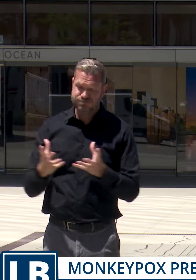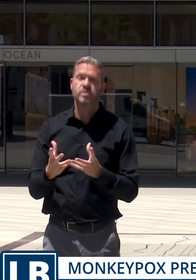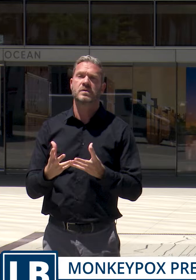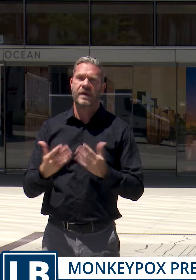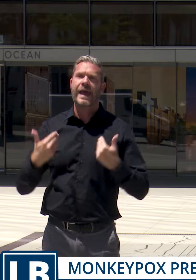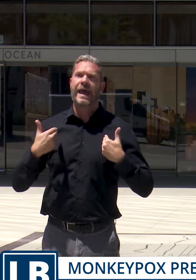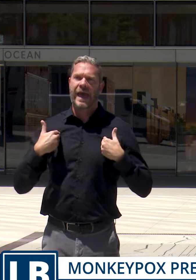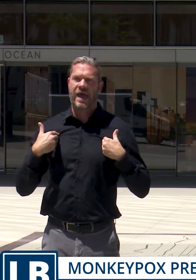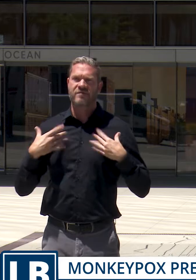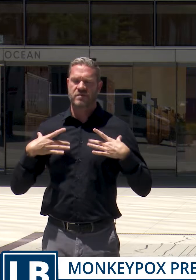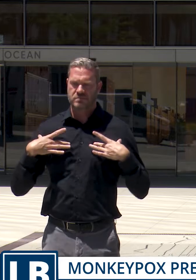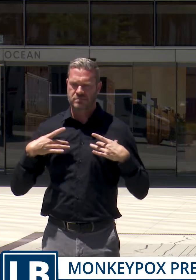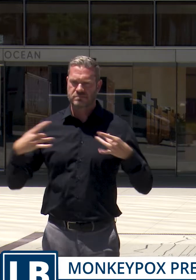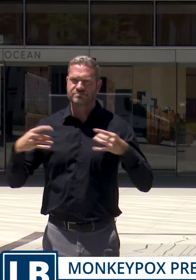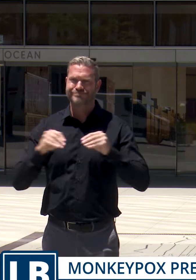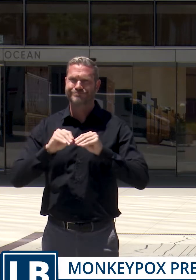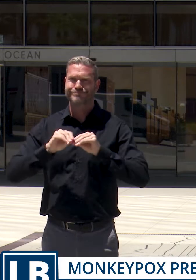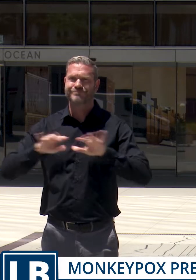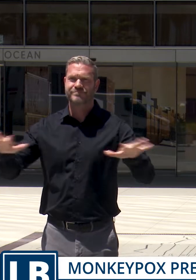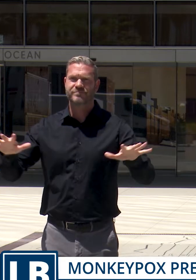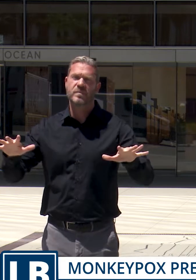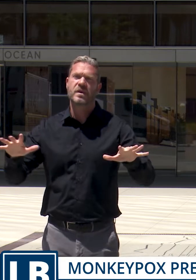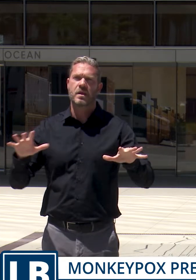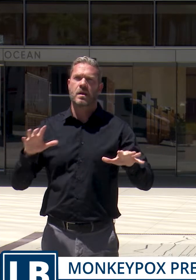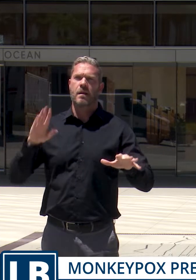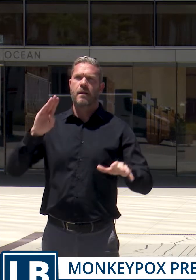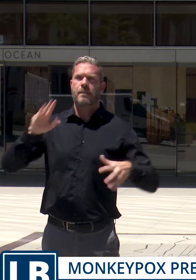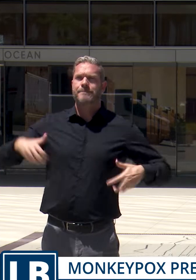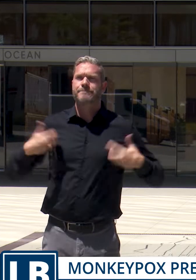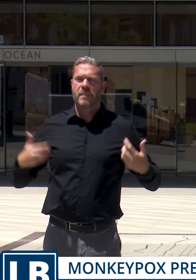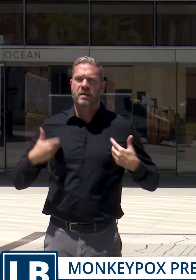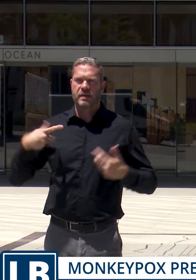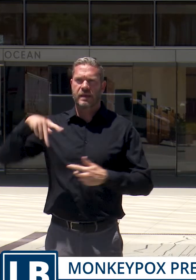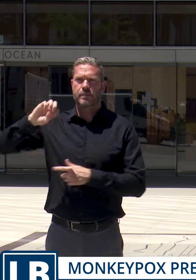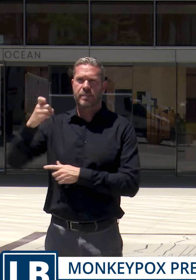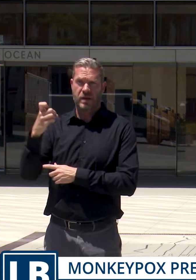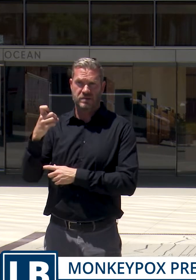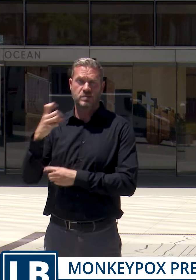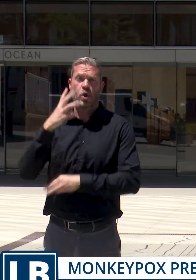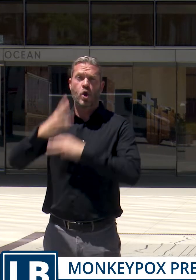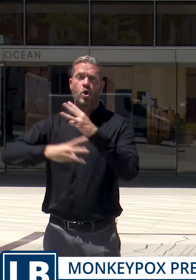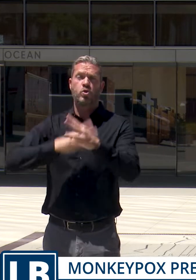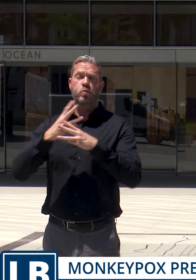in the united states we know that the world health organization uh just recently declared monkey pox